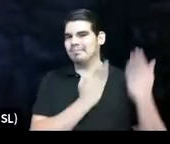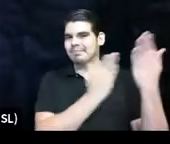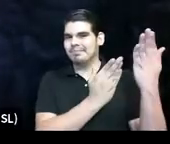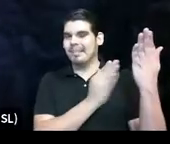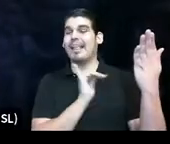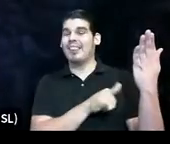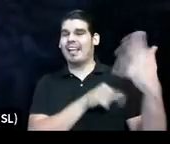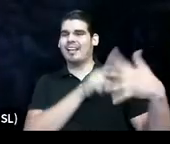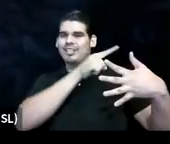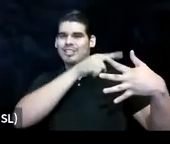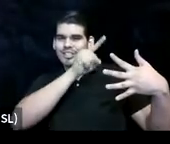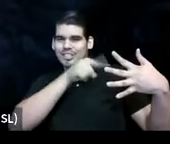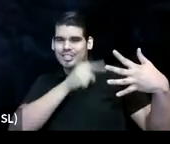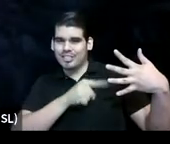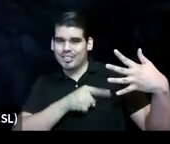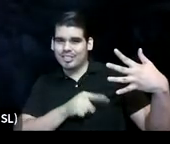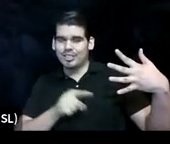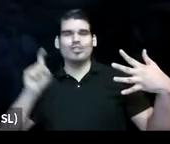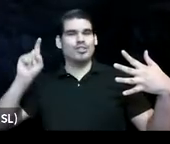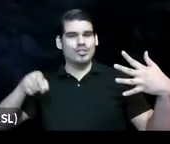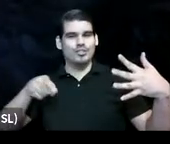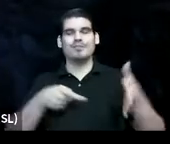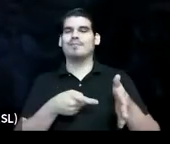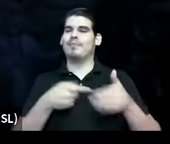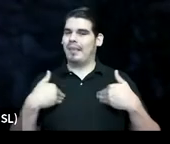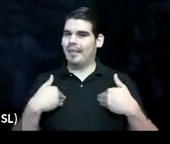a new topic that you're submitting no duplicate resolutions, remember